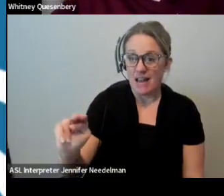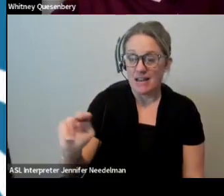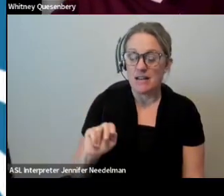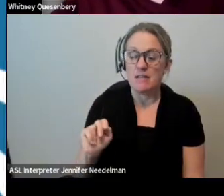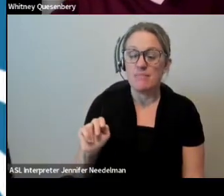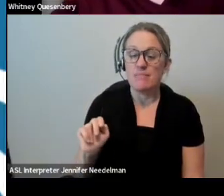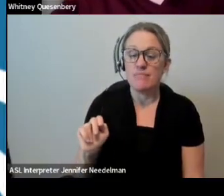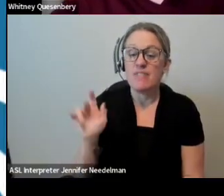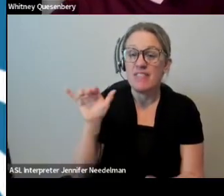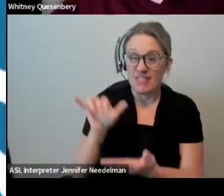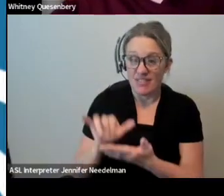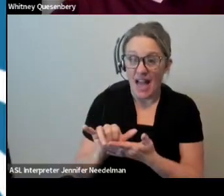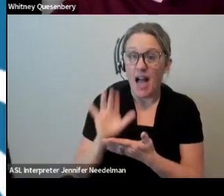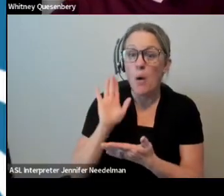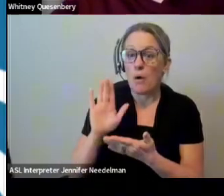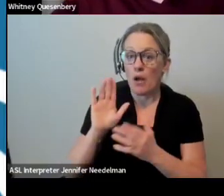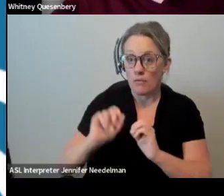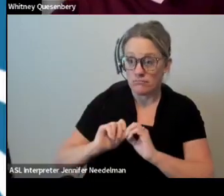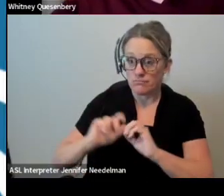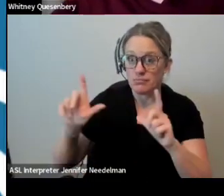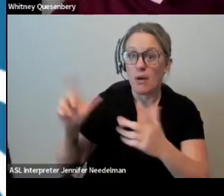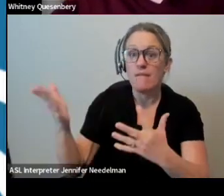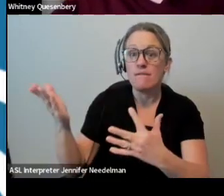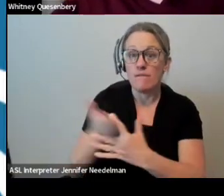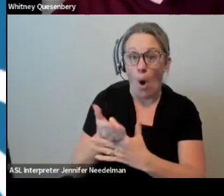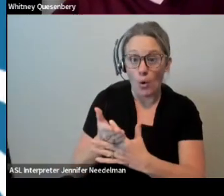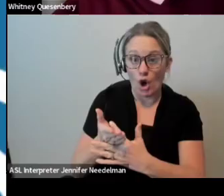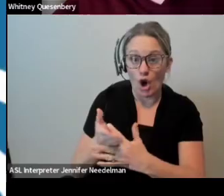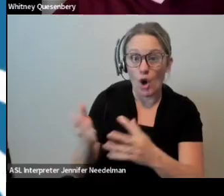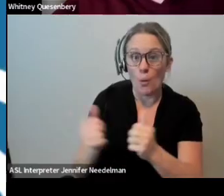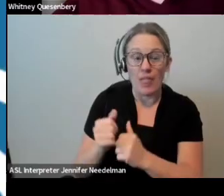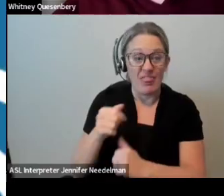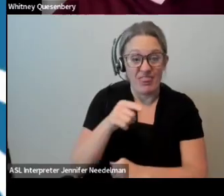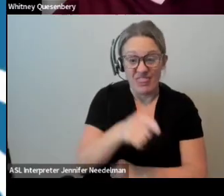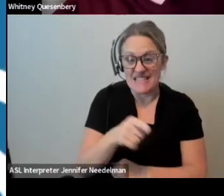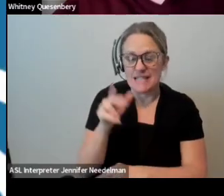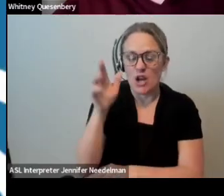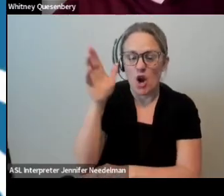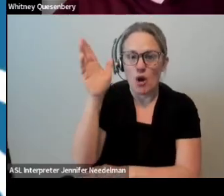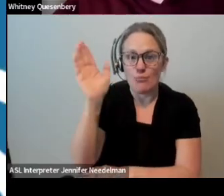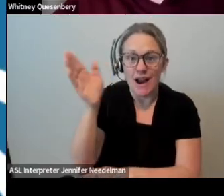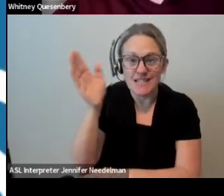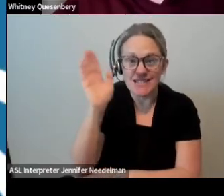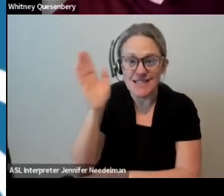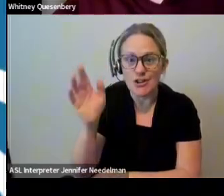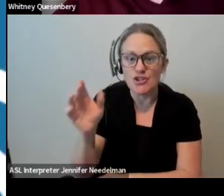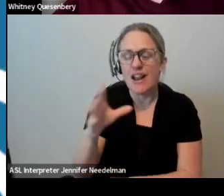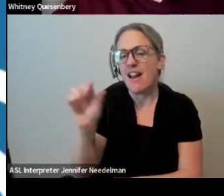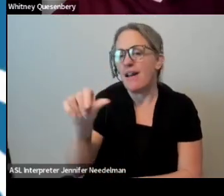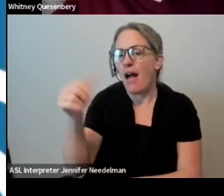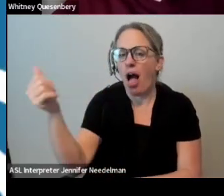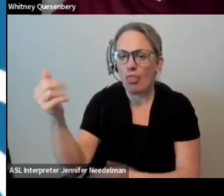that will take you to a folder that has this presentation and all of the resources I'm gonna mention